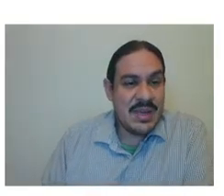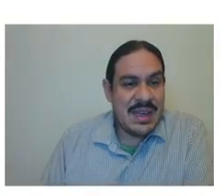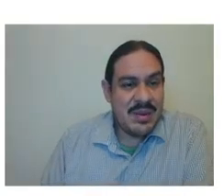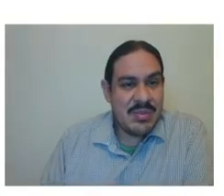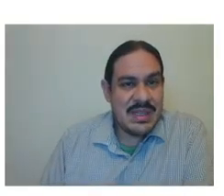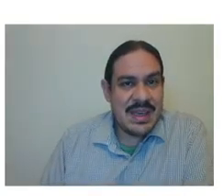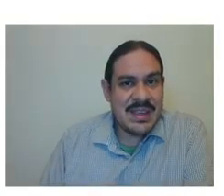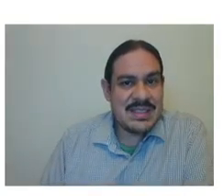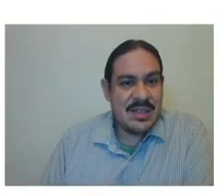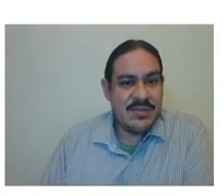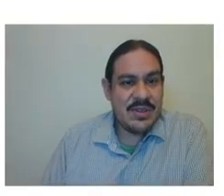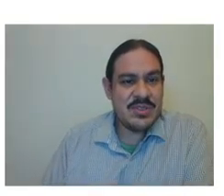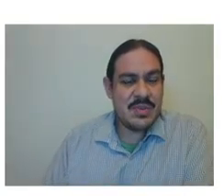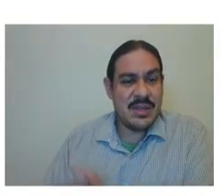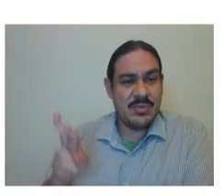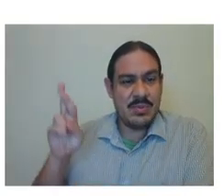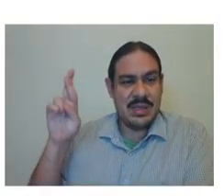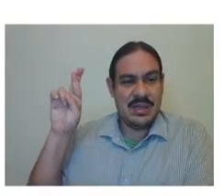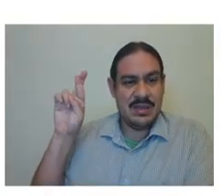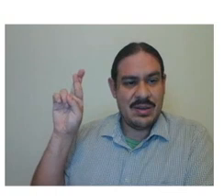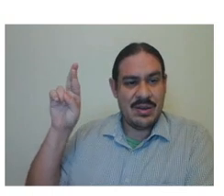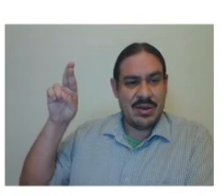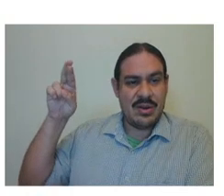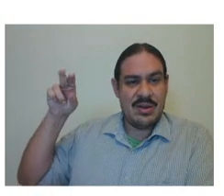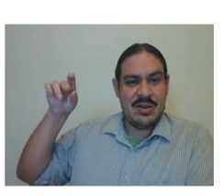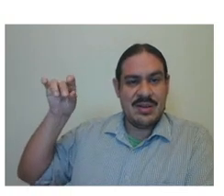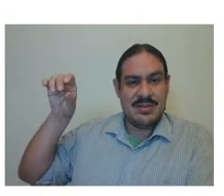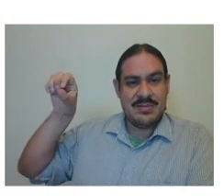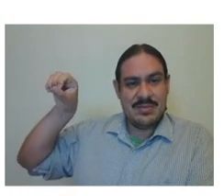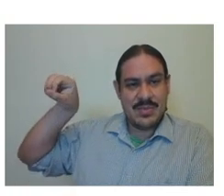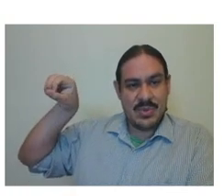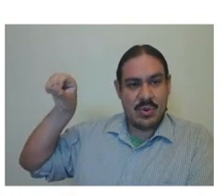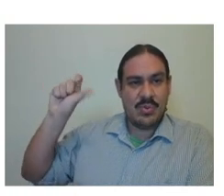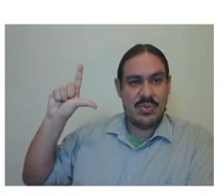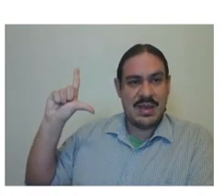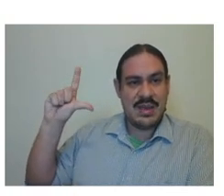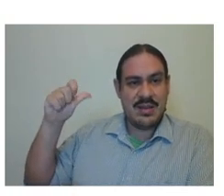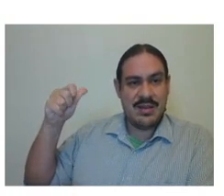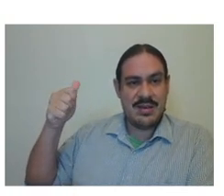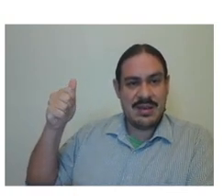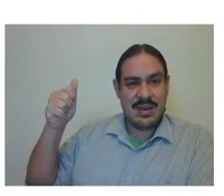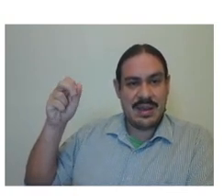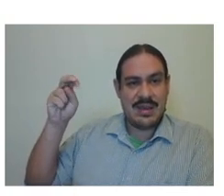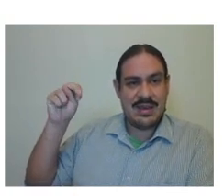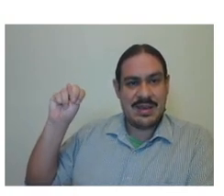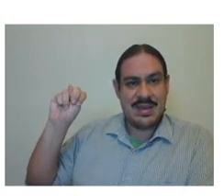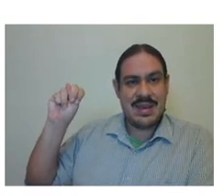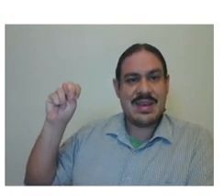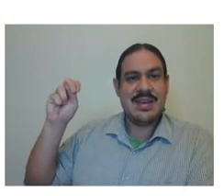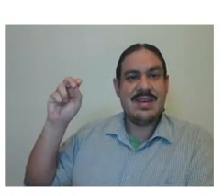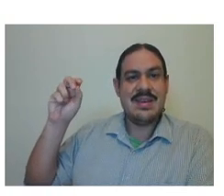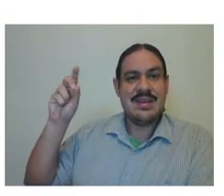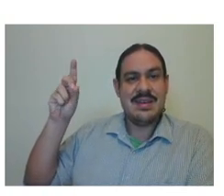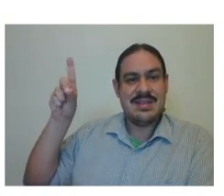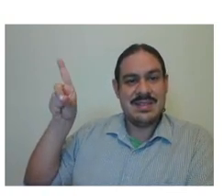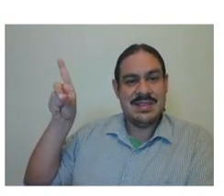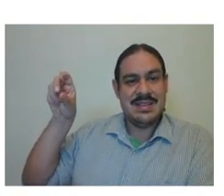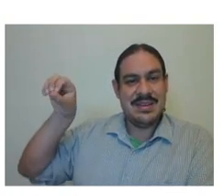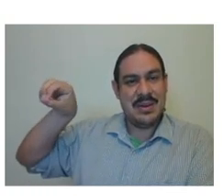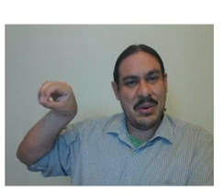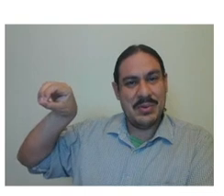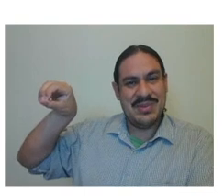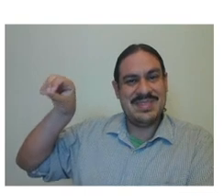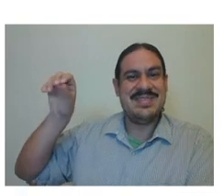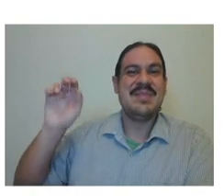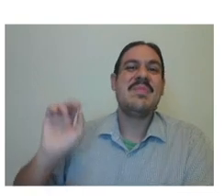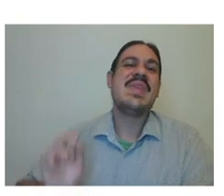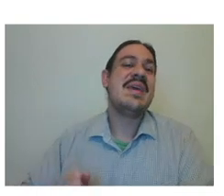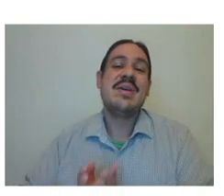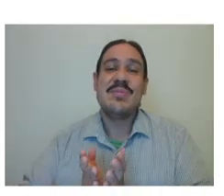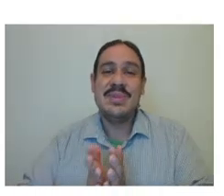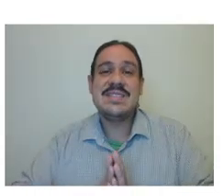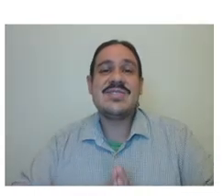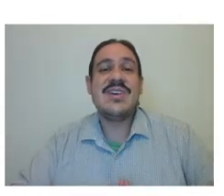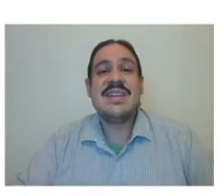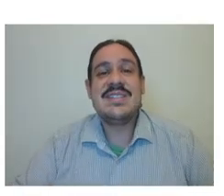please try to